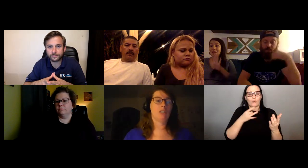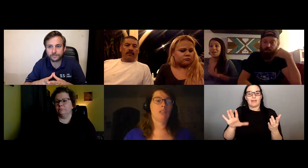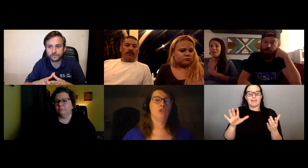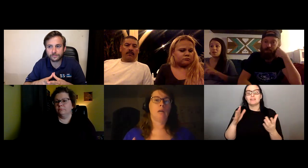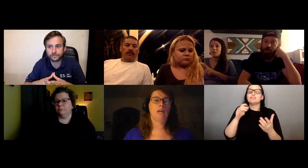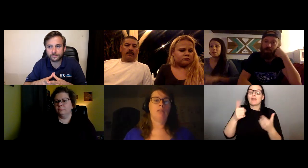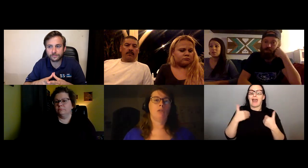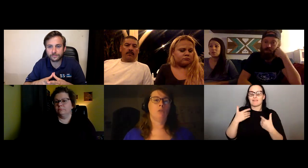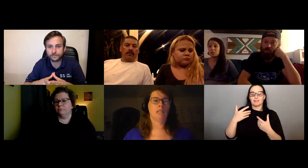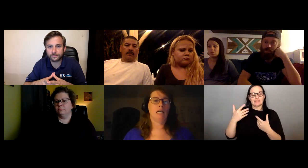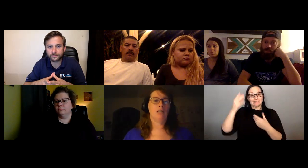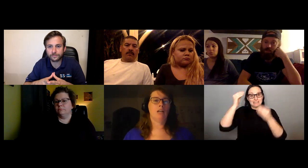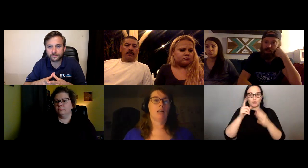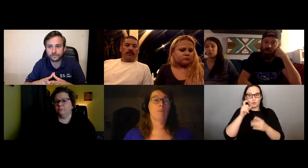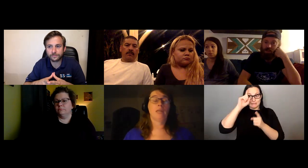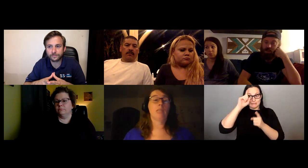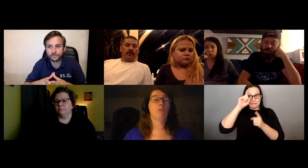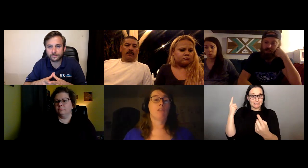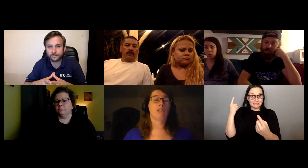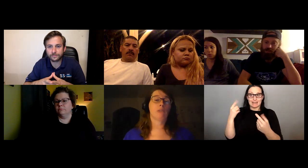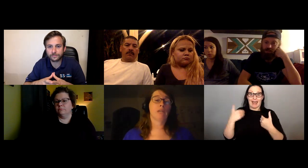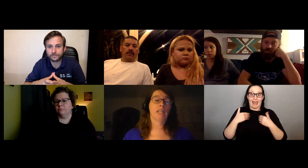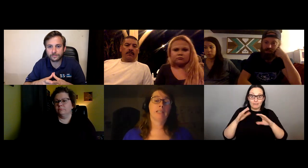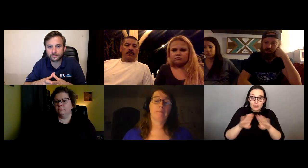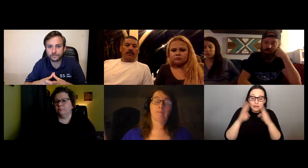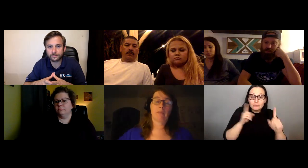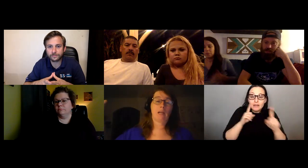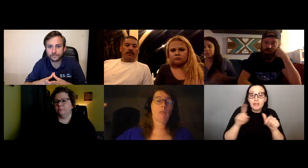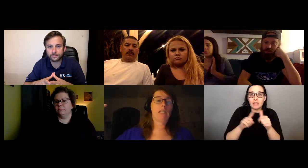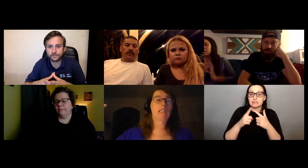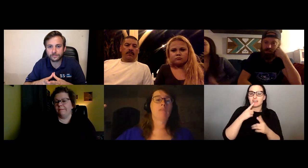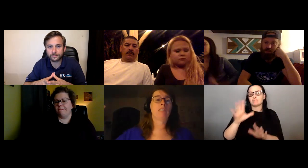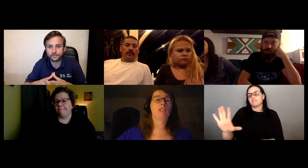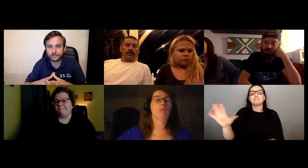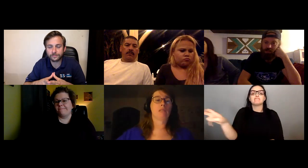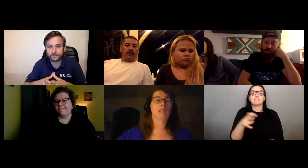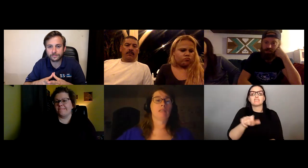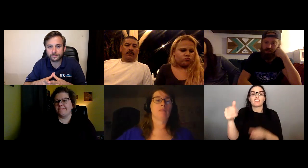to have that open dialogue it's perfectly okay to say